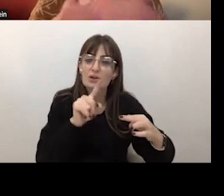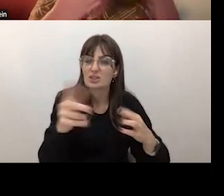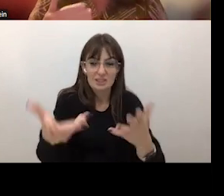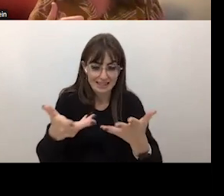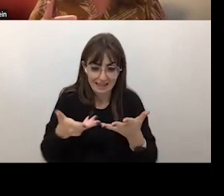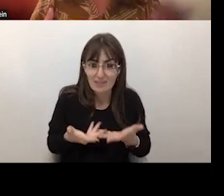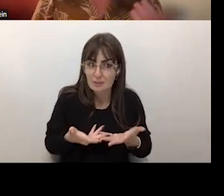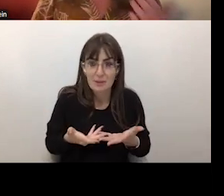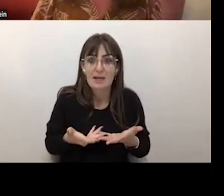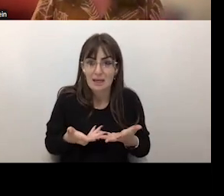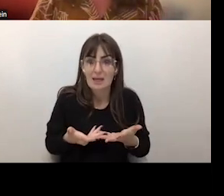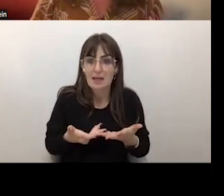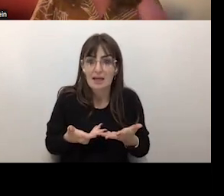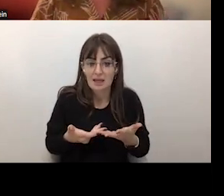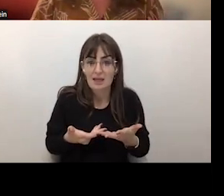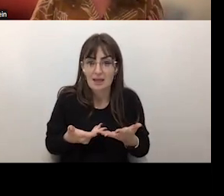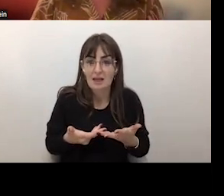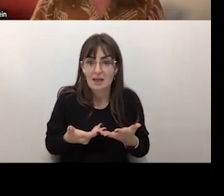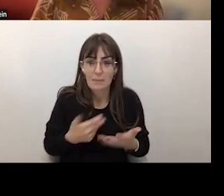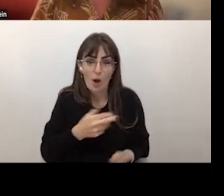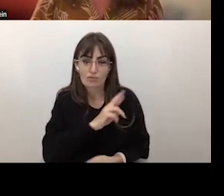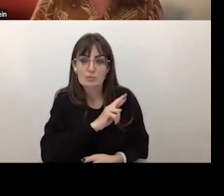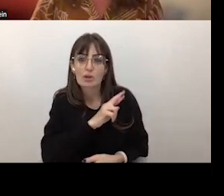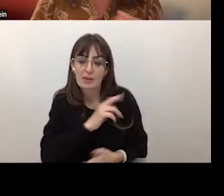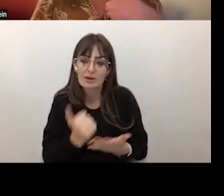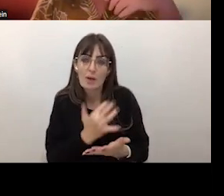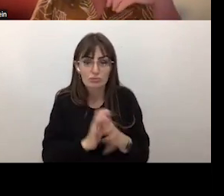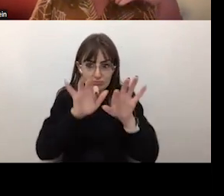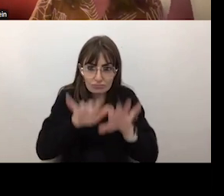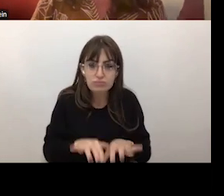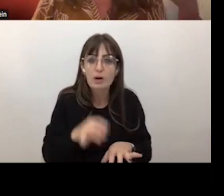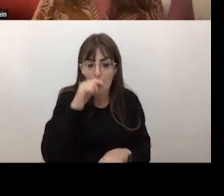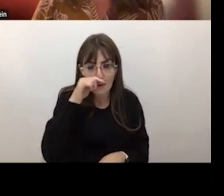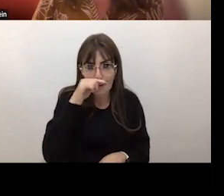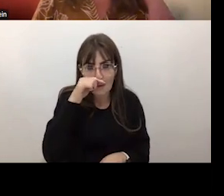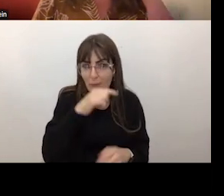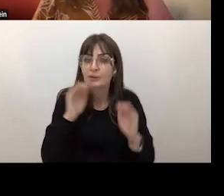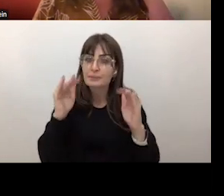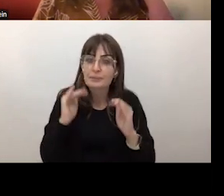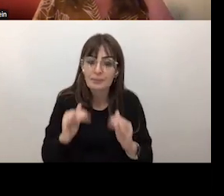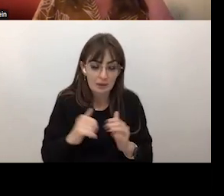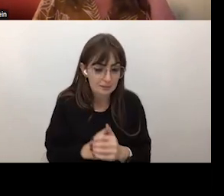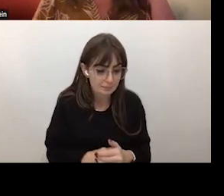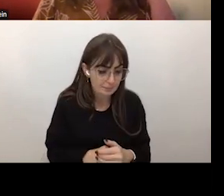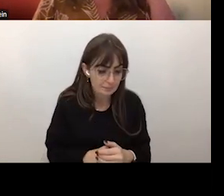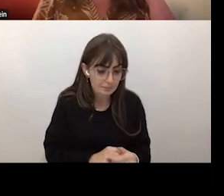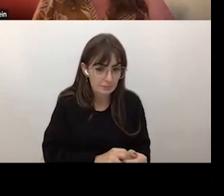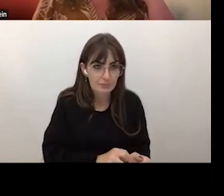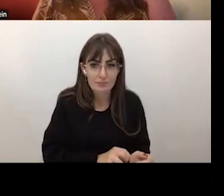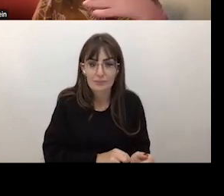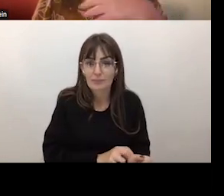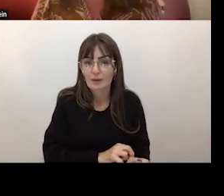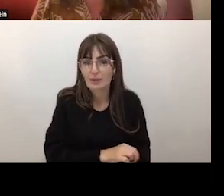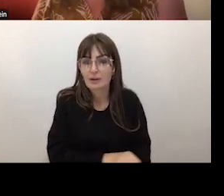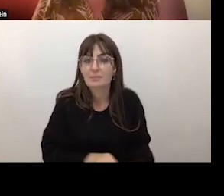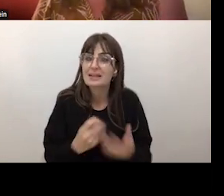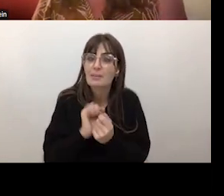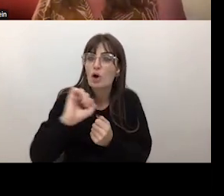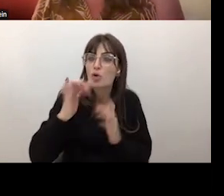the business card and I inputted the data. Could there be something on your website? Which